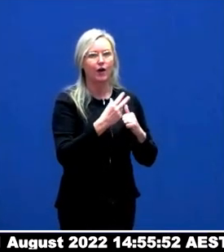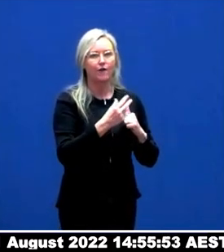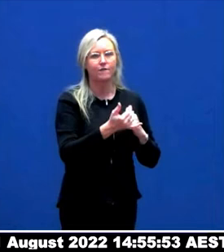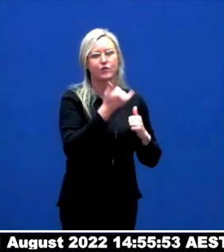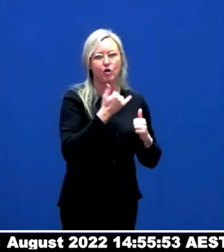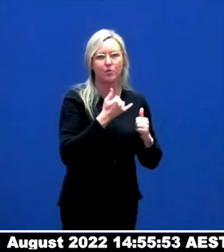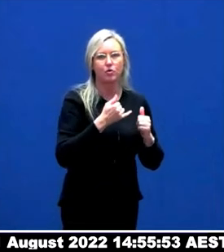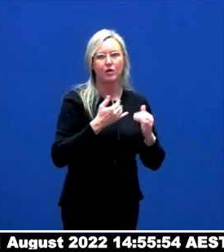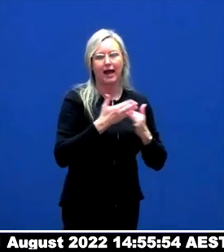Yes, please.